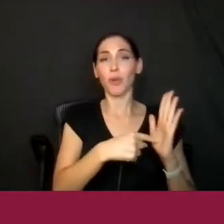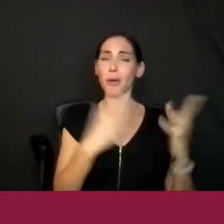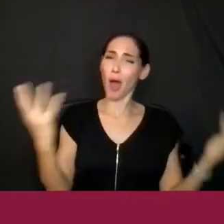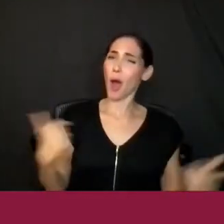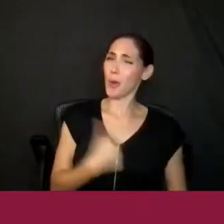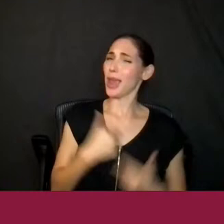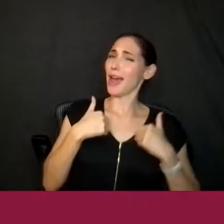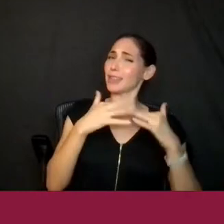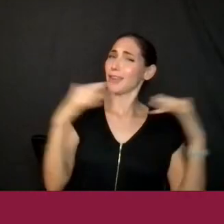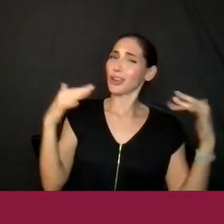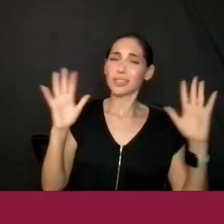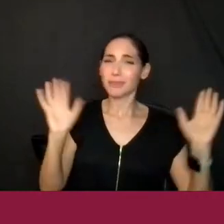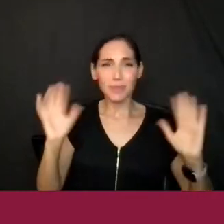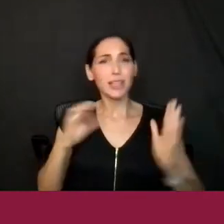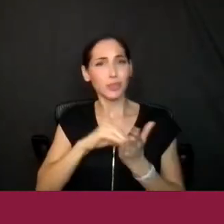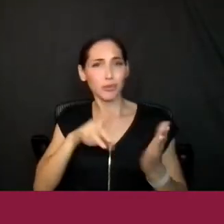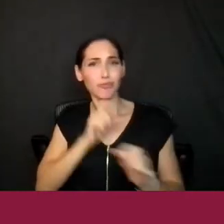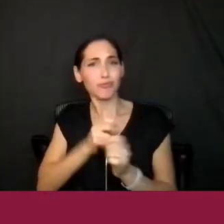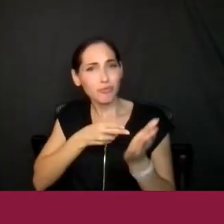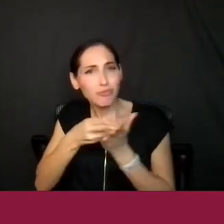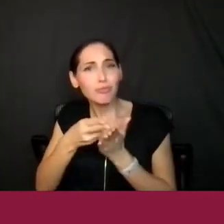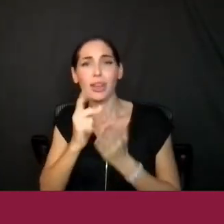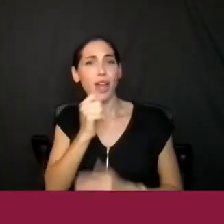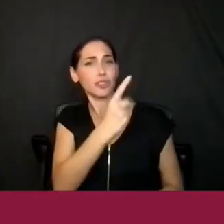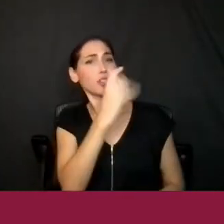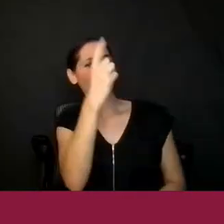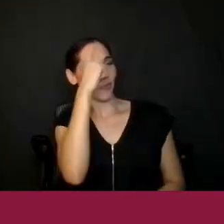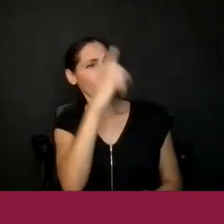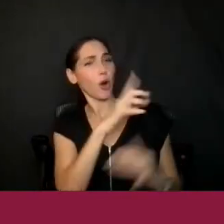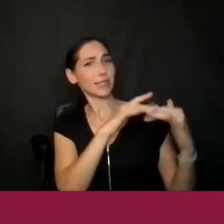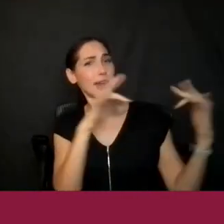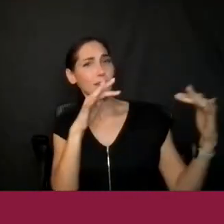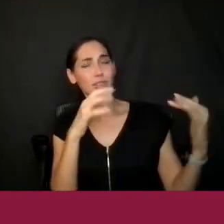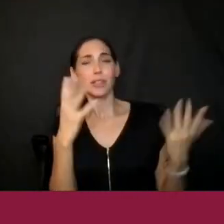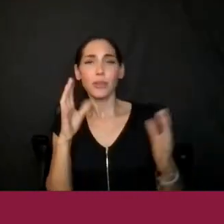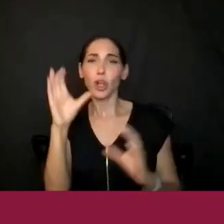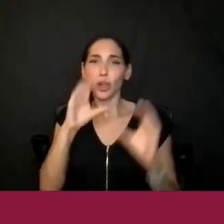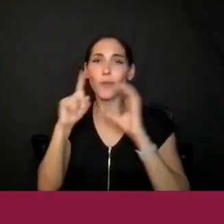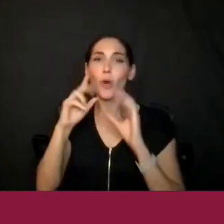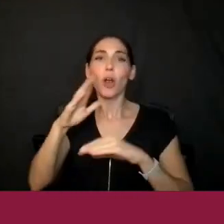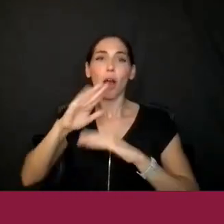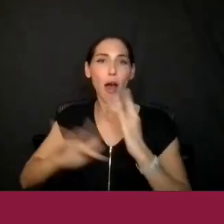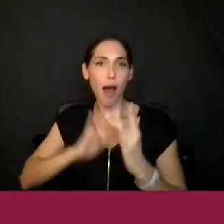They are not just seeking out DEI. They are seeking out form of social jus--, online forms of social justice.